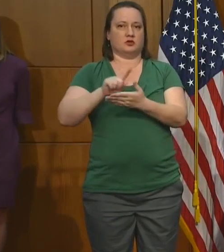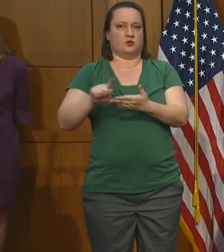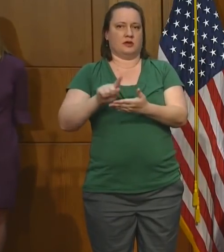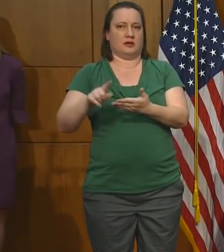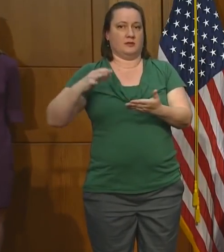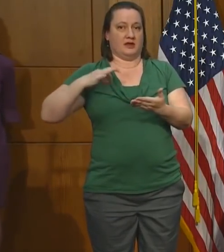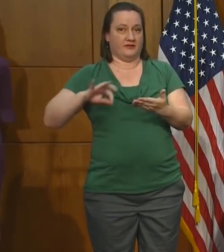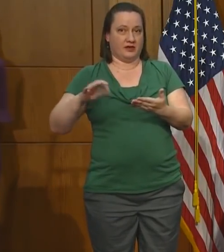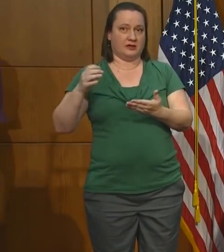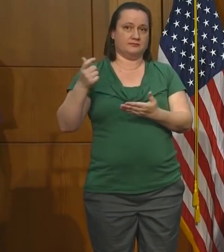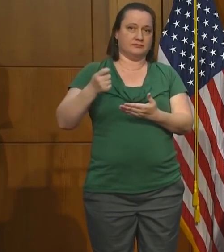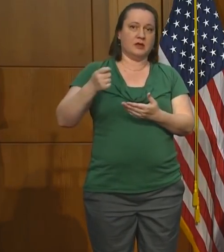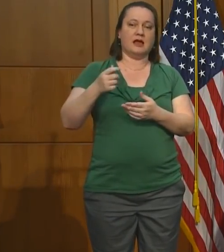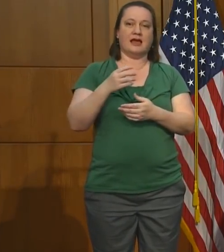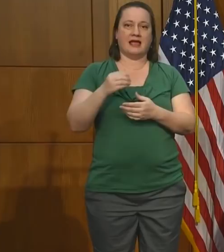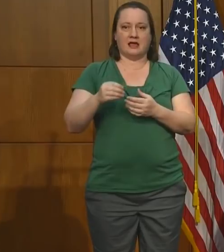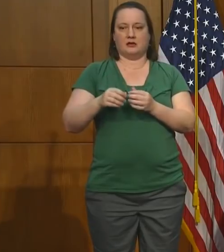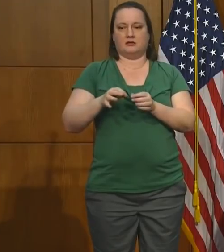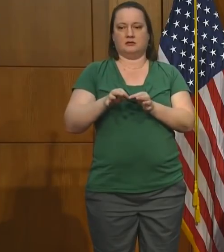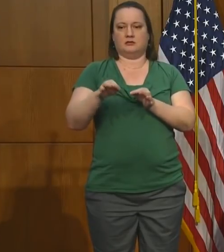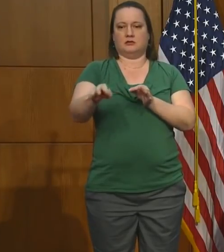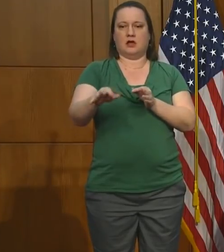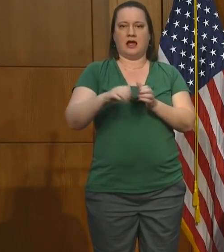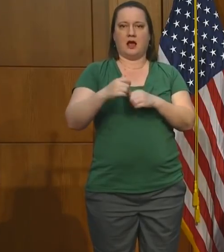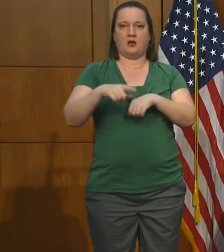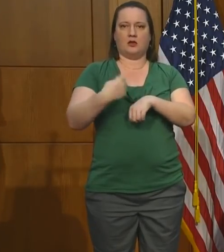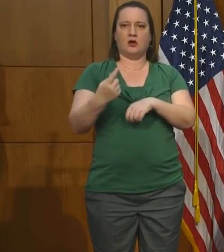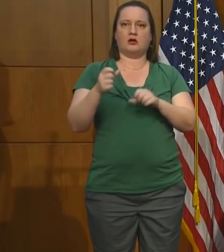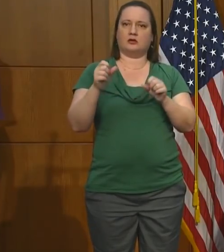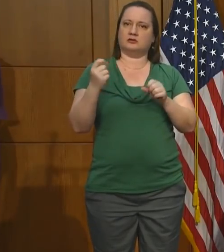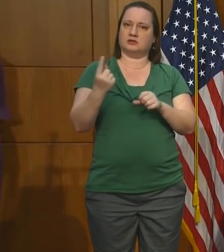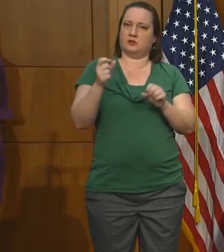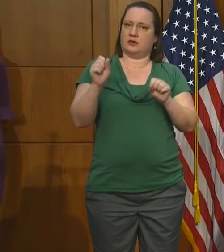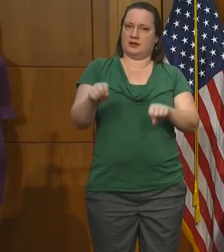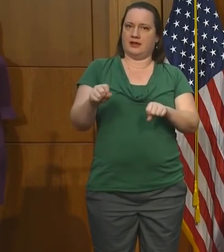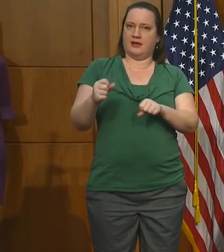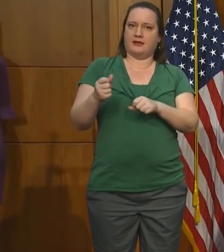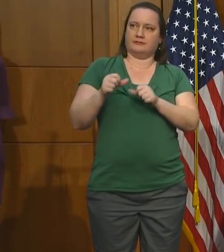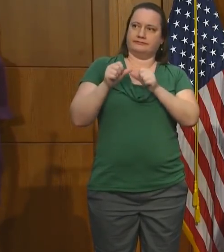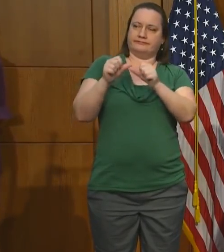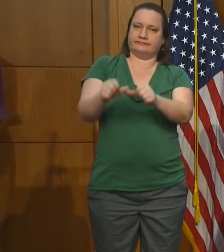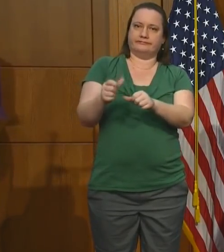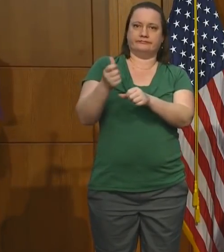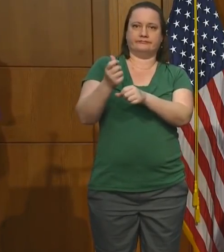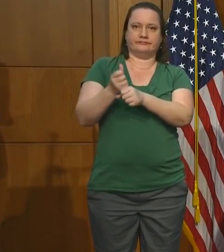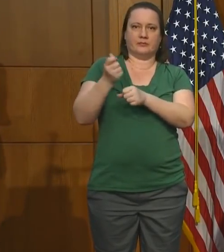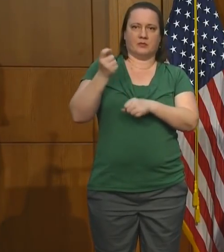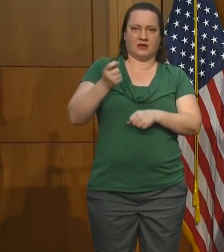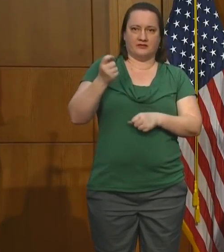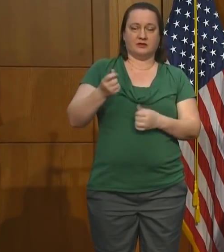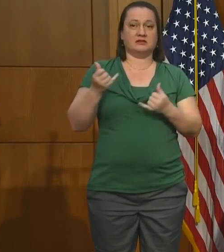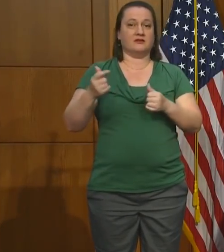SO IT'S VERY EXCITING WE'VE ALSO INCREASED- THE WEEKLY BENEFITS AS WELL AS EXPANDED THE TIME THAT SOMEONE CAN BE ON